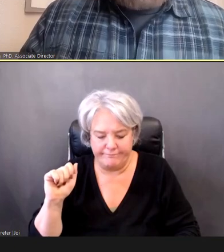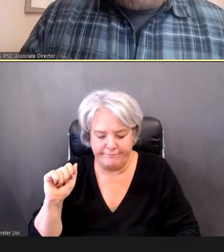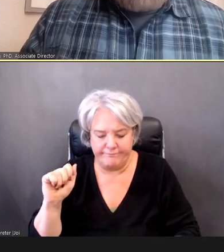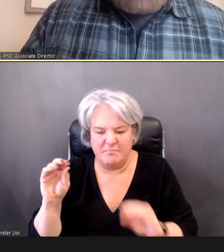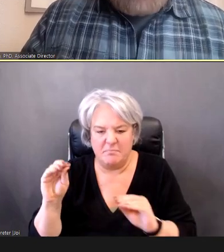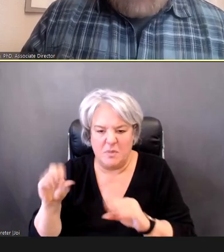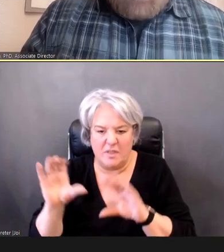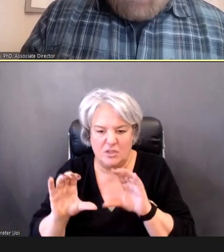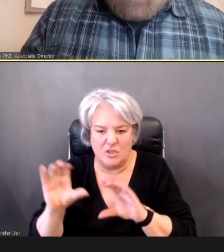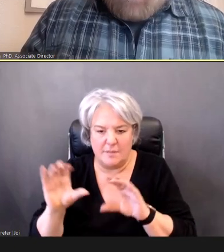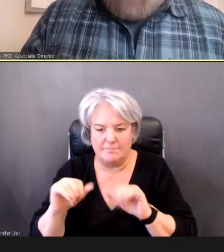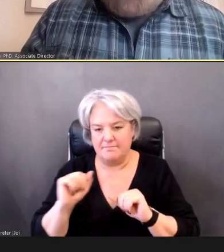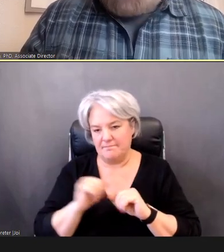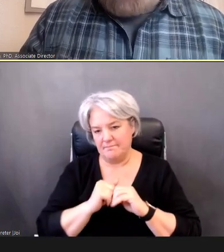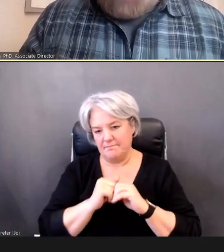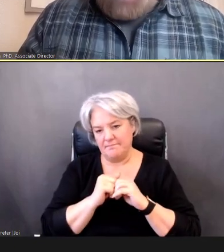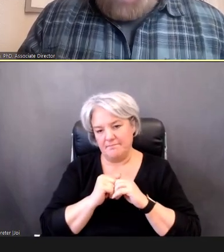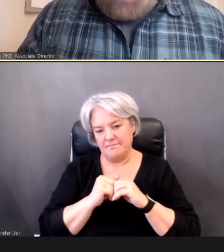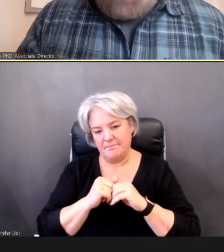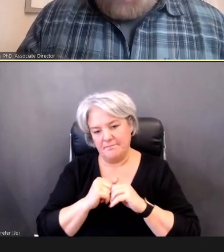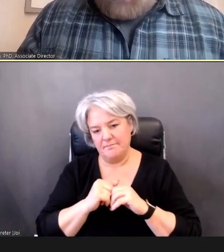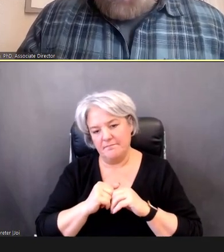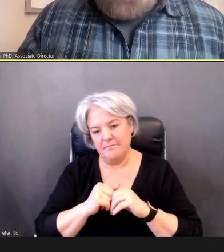Kidshearing.org, so -- let's see...